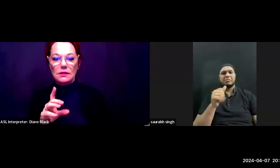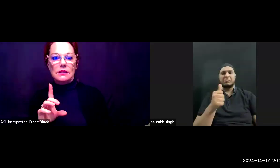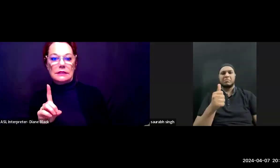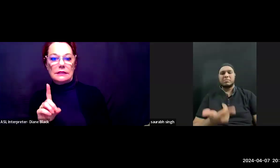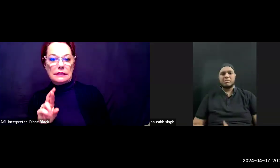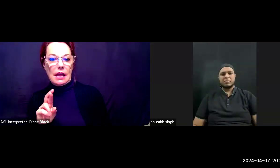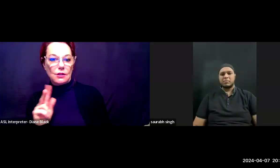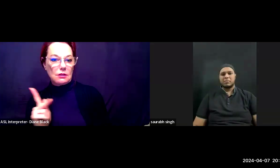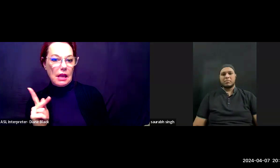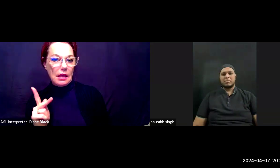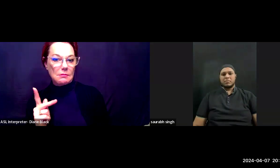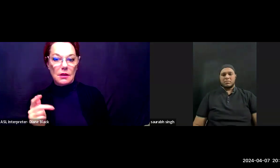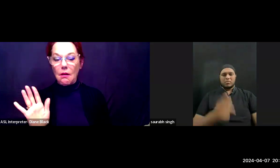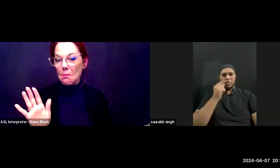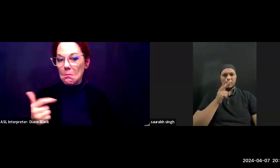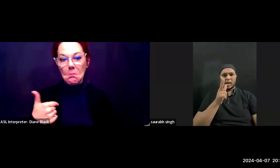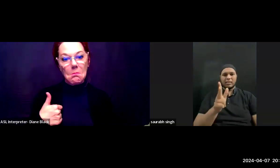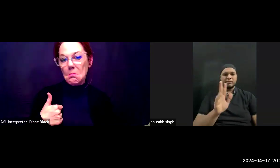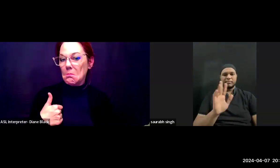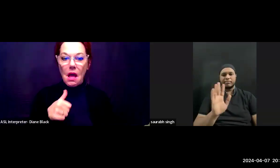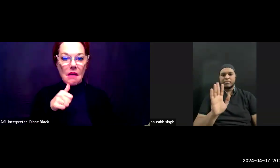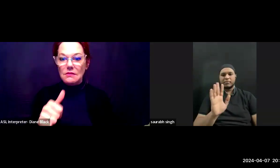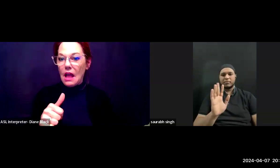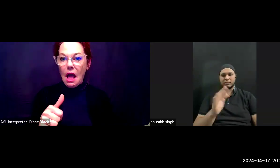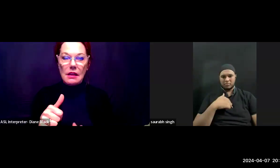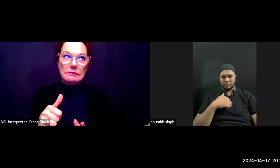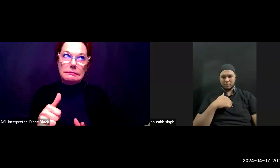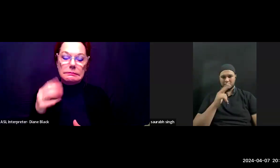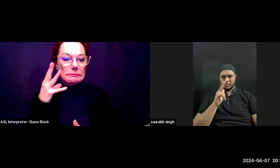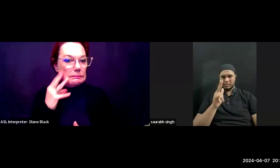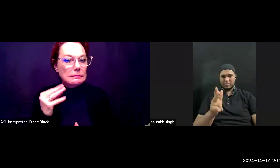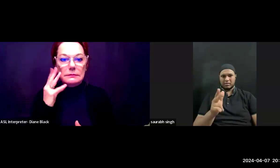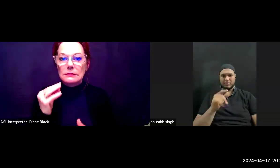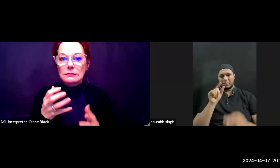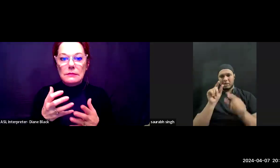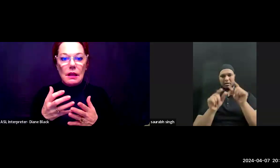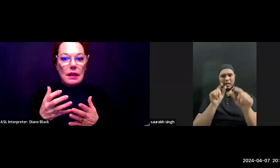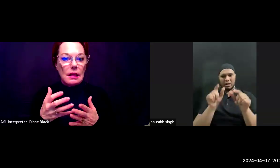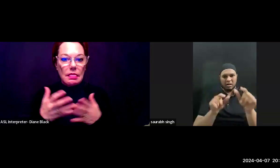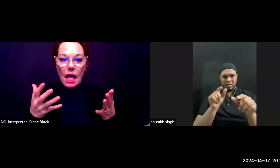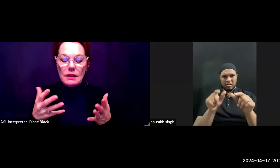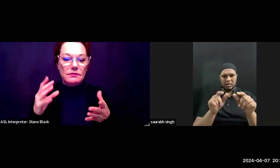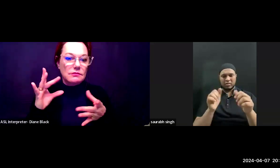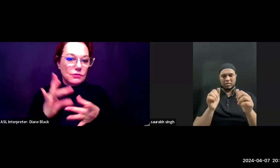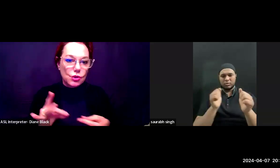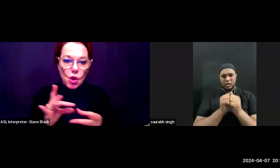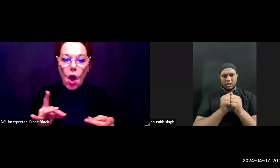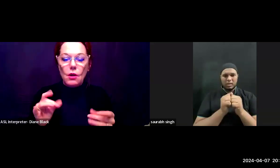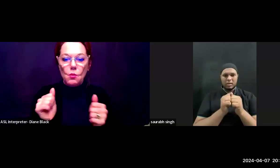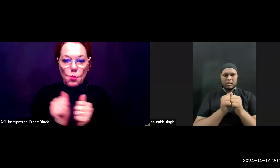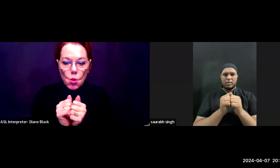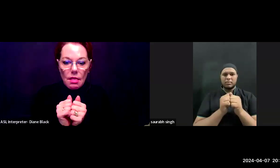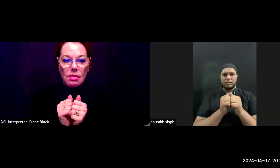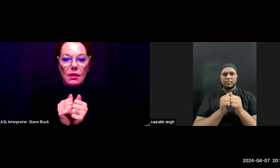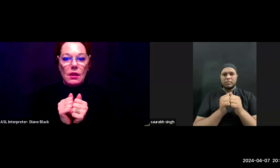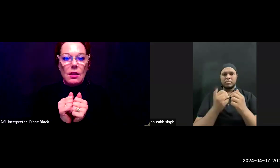done too many uh you know talks to people uh with the uh condition. I've done it in India.